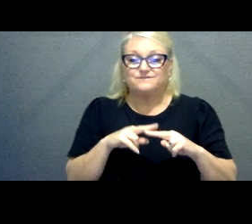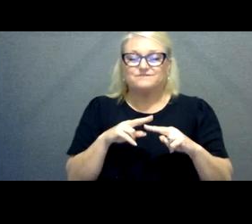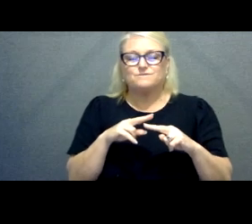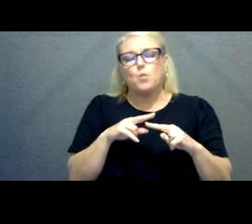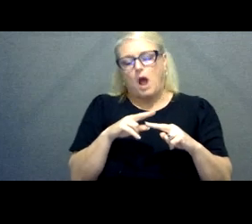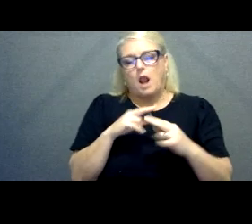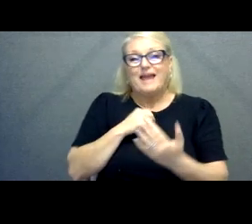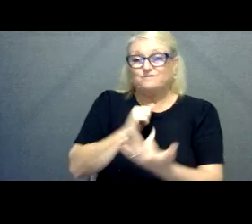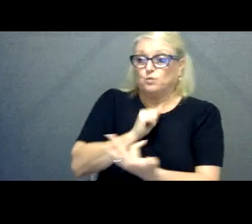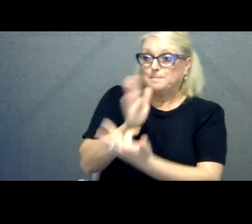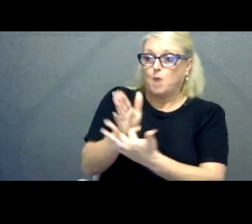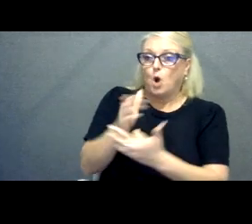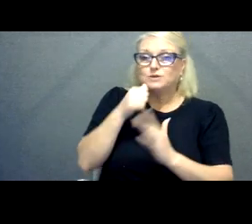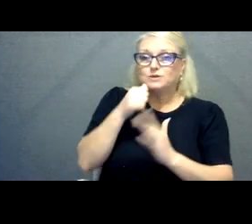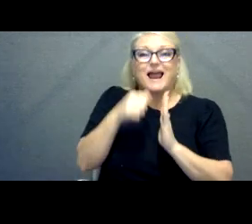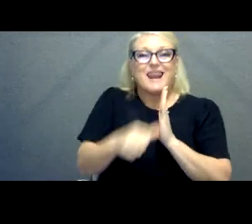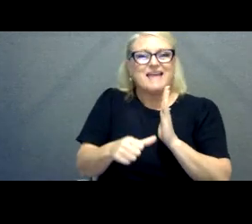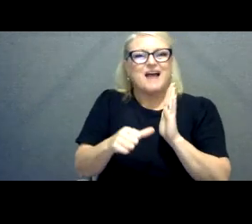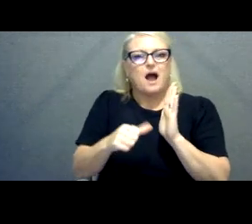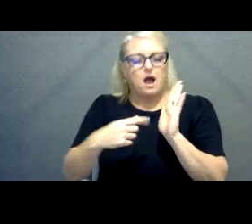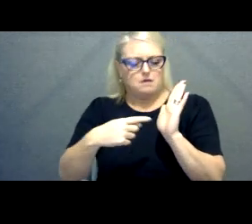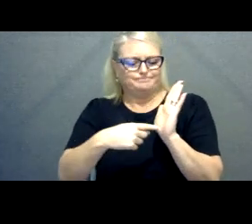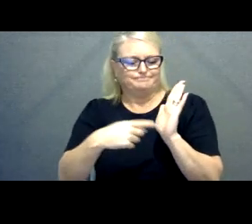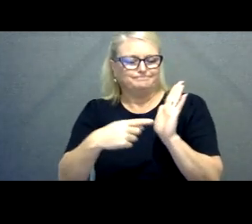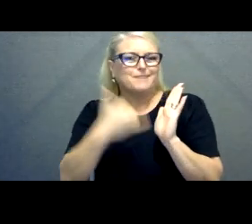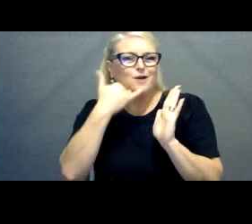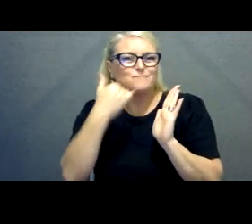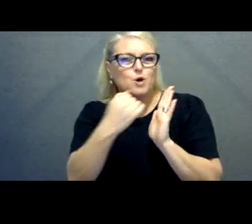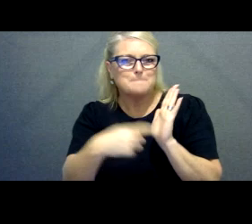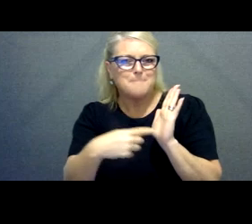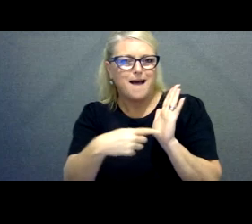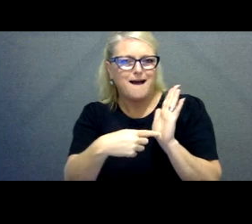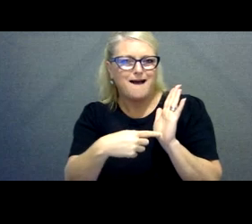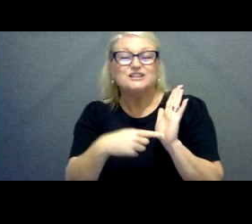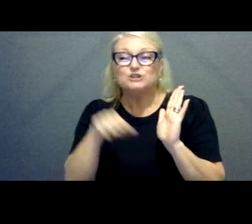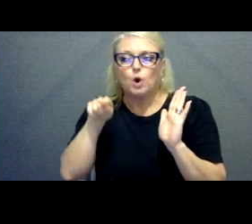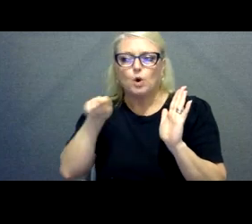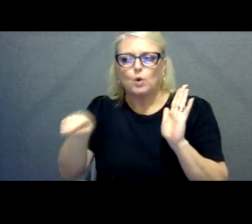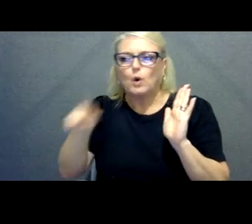our client contact centre who can explain what's actually required but obviously that creates a